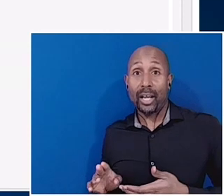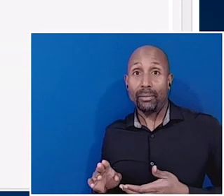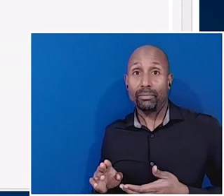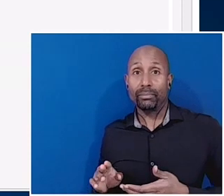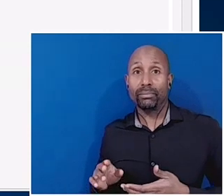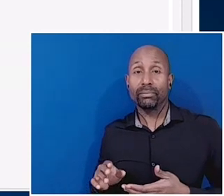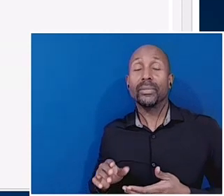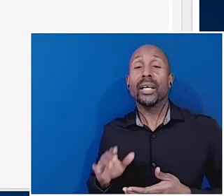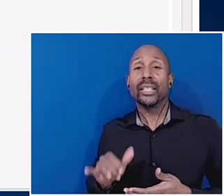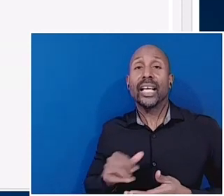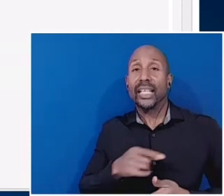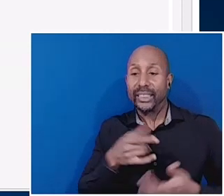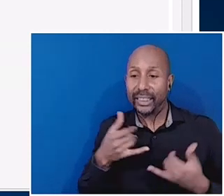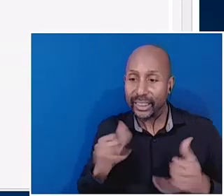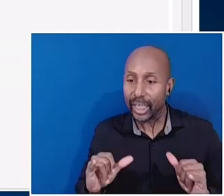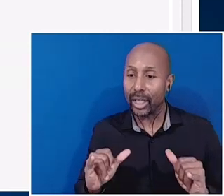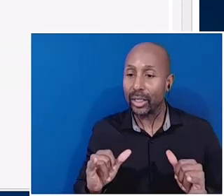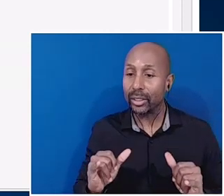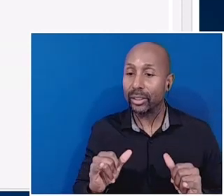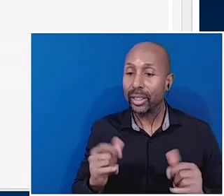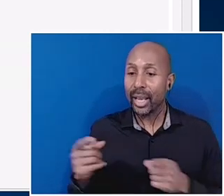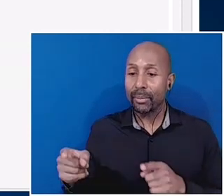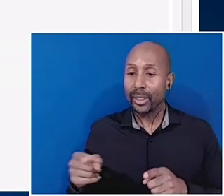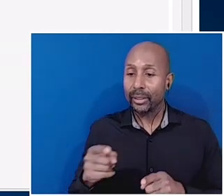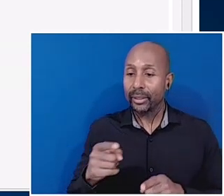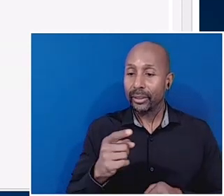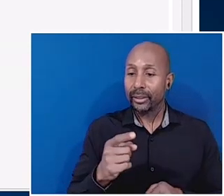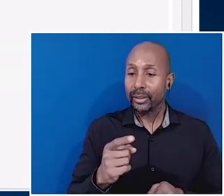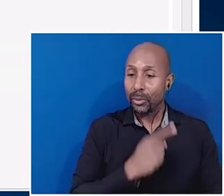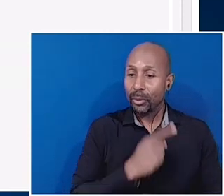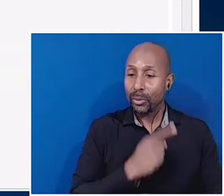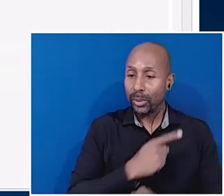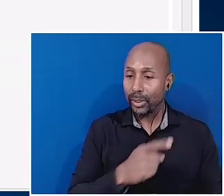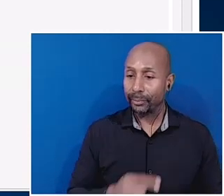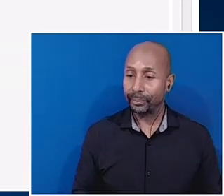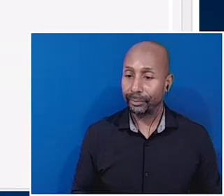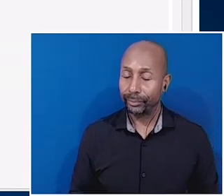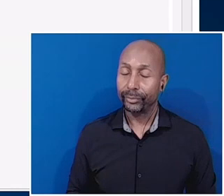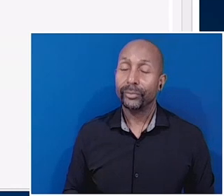agency is going into the ineligible entities and doing that